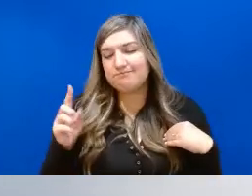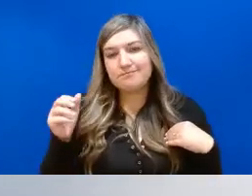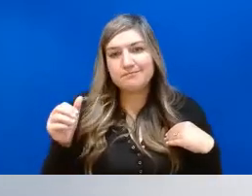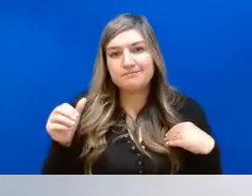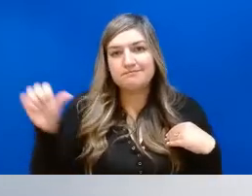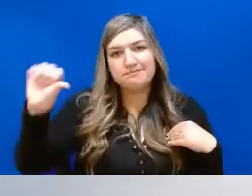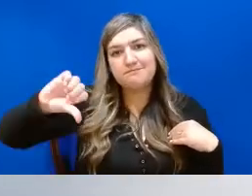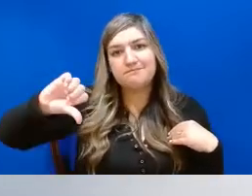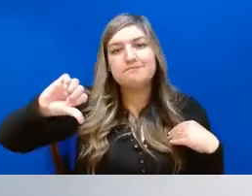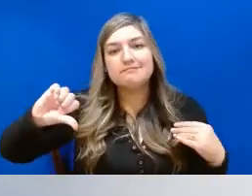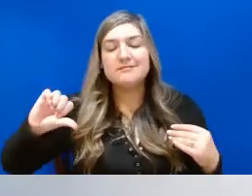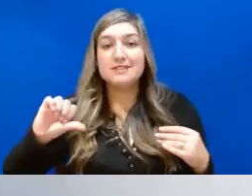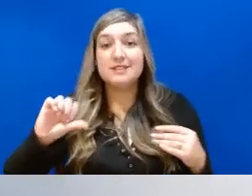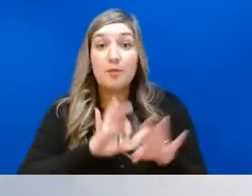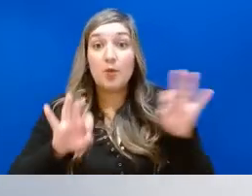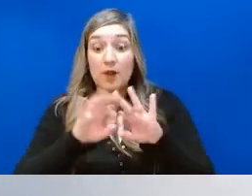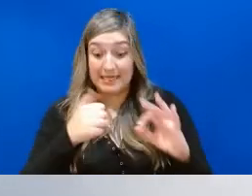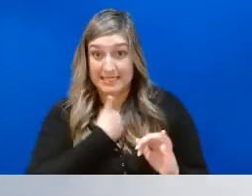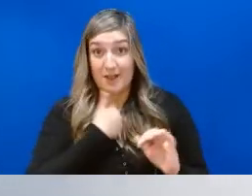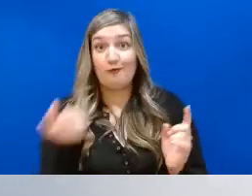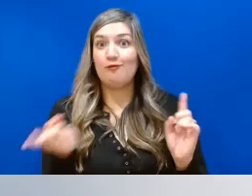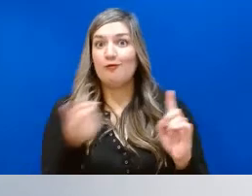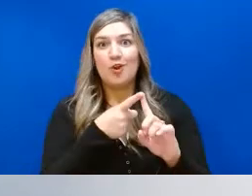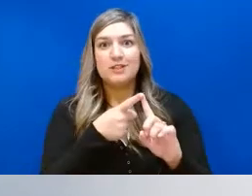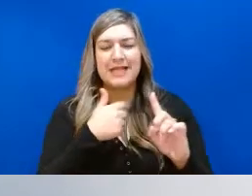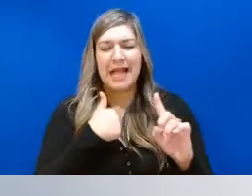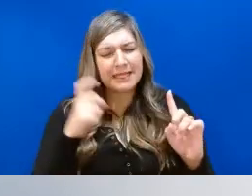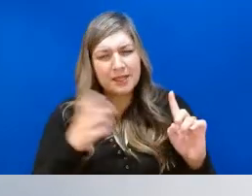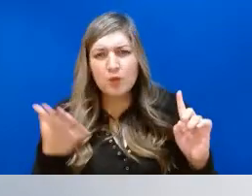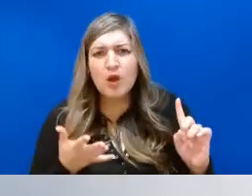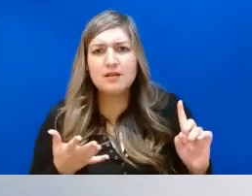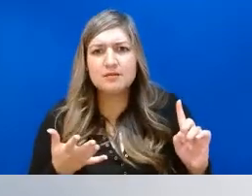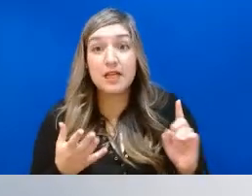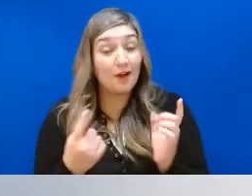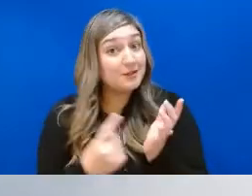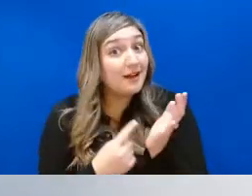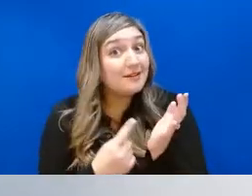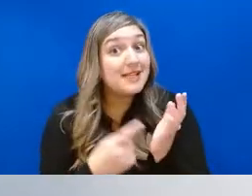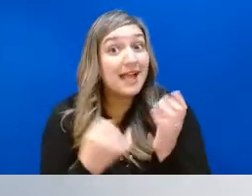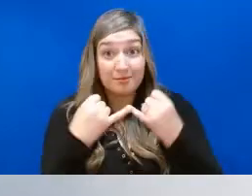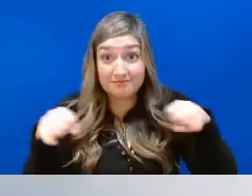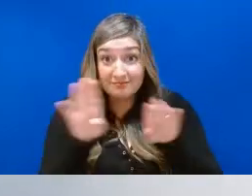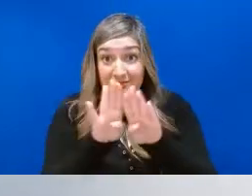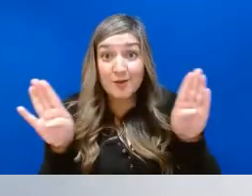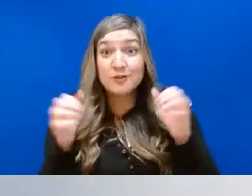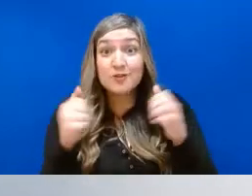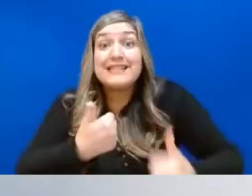think about what you need and sometimes the boundaries that you set with yourself. So if you're an anxious person like myself,